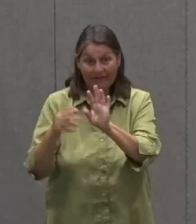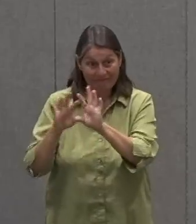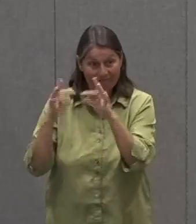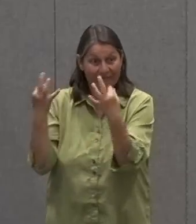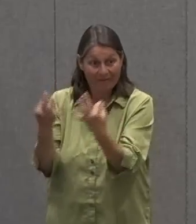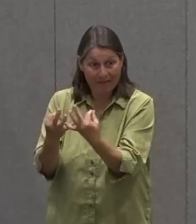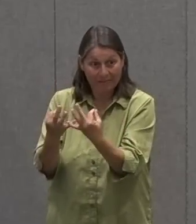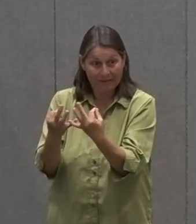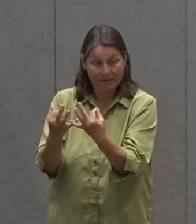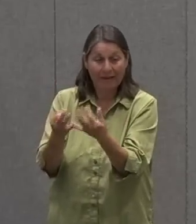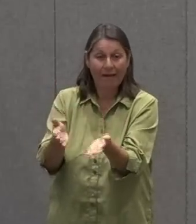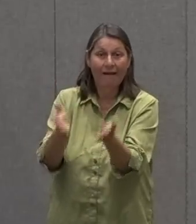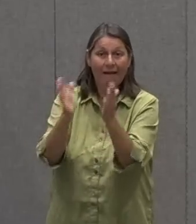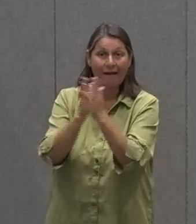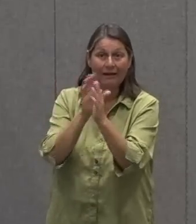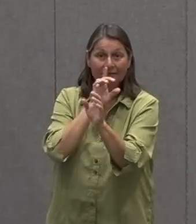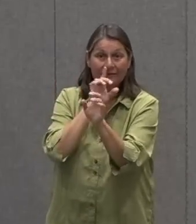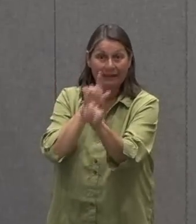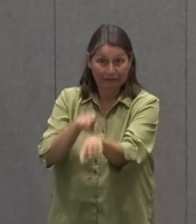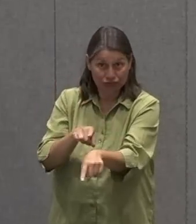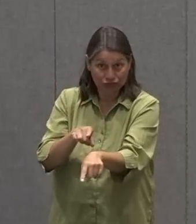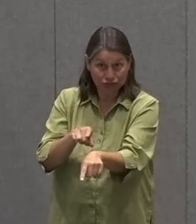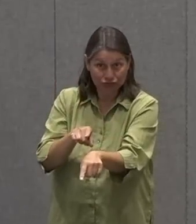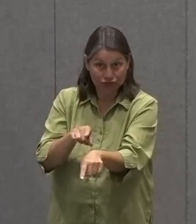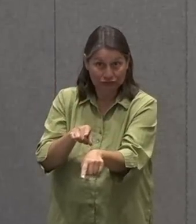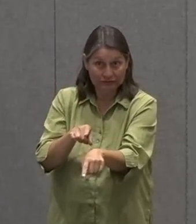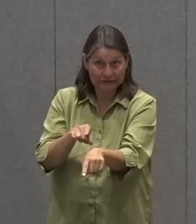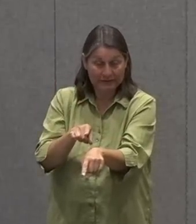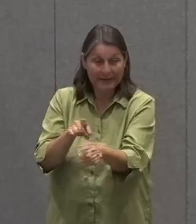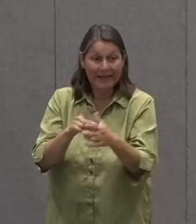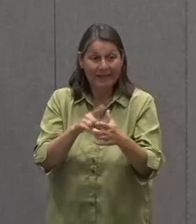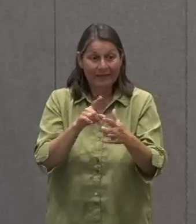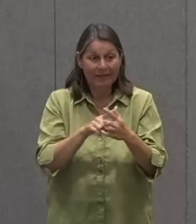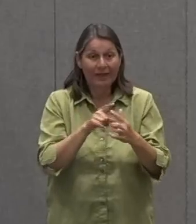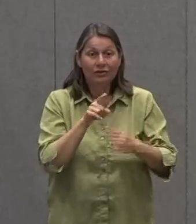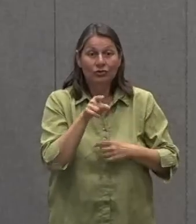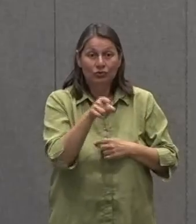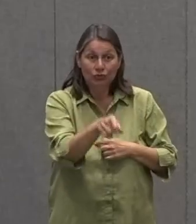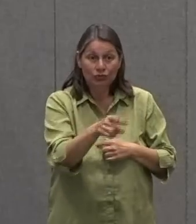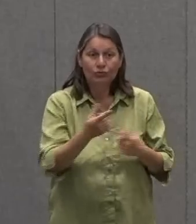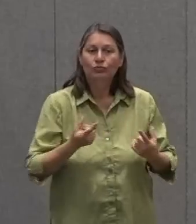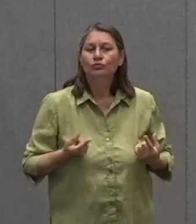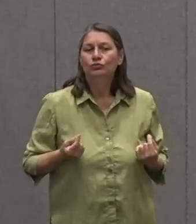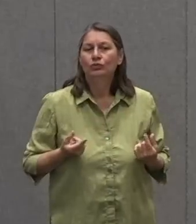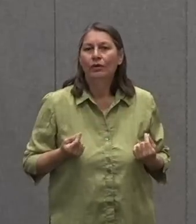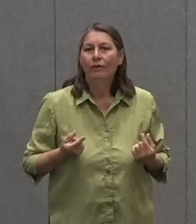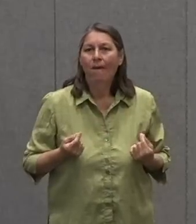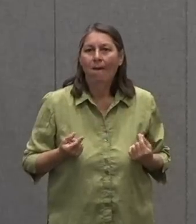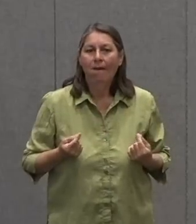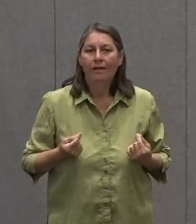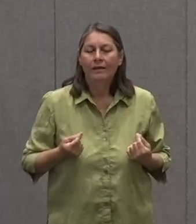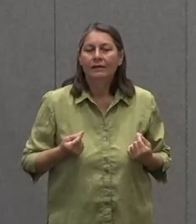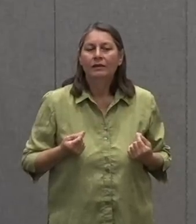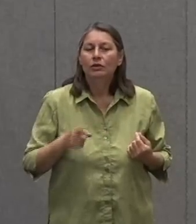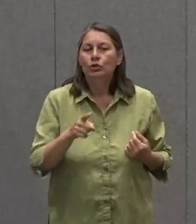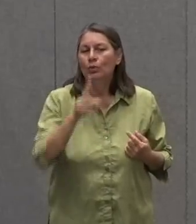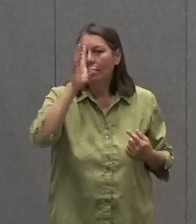then here is my thing for you I'd like you to do is I'd like you to come up with a riddle